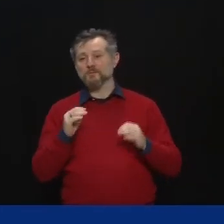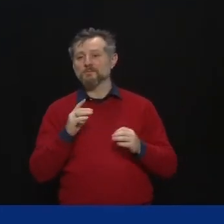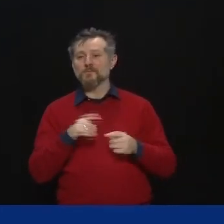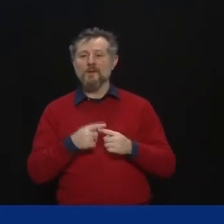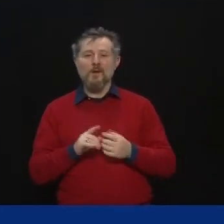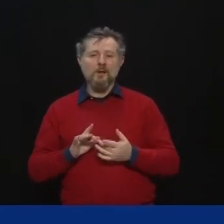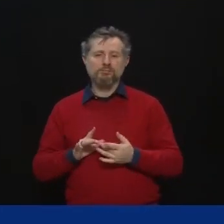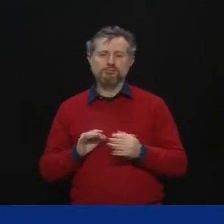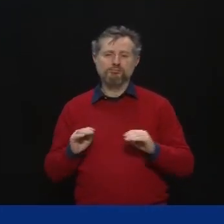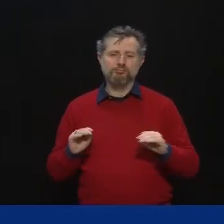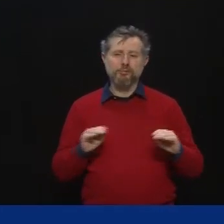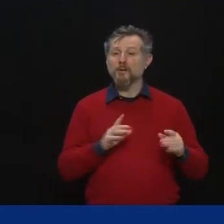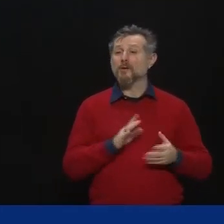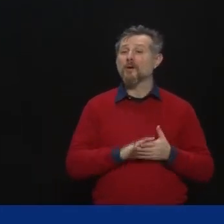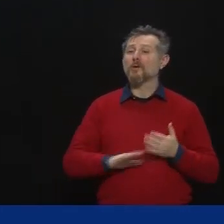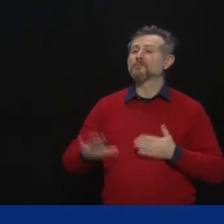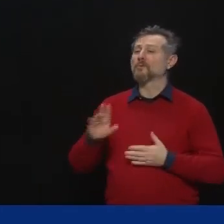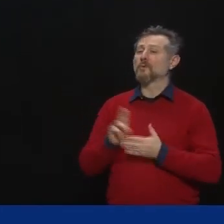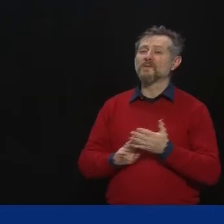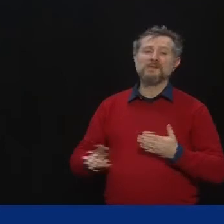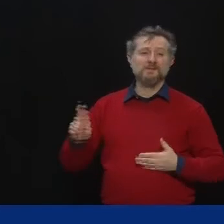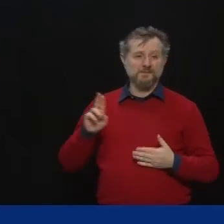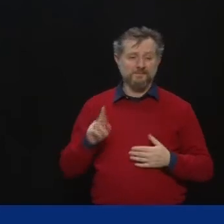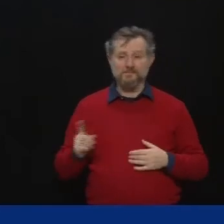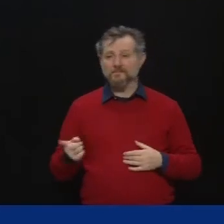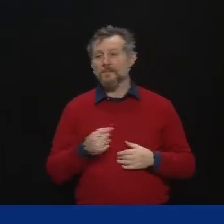CHILDREN CAN'T STAY IN SCHOOL, REALLY, REALLY IMPORTANT TO ME.